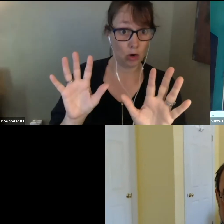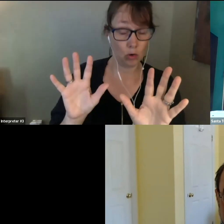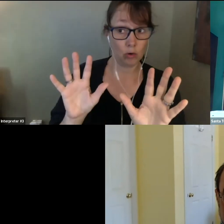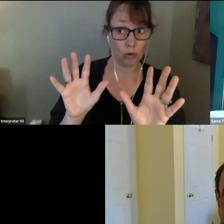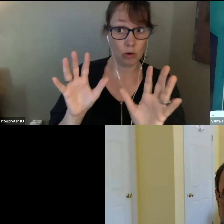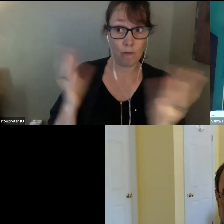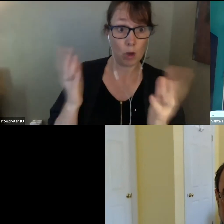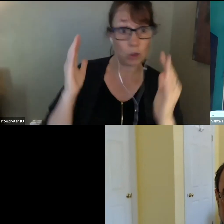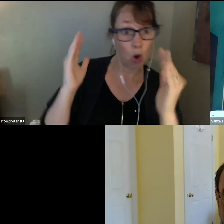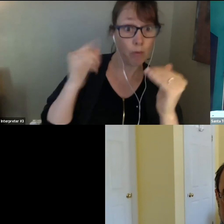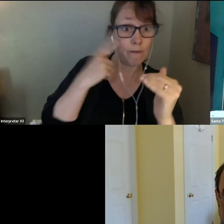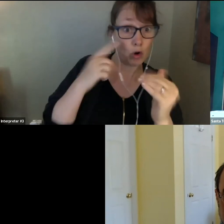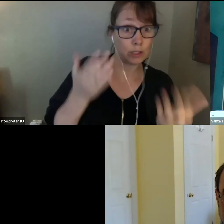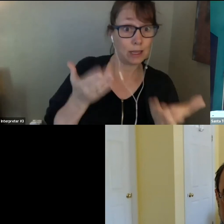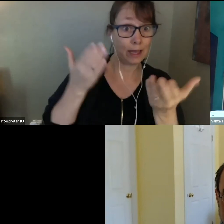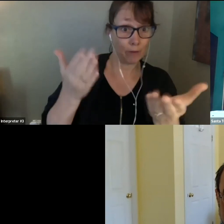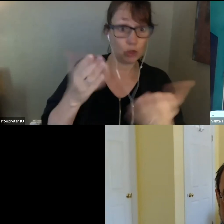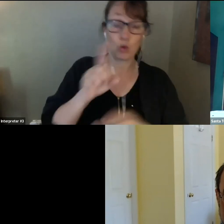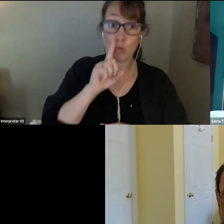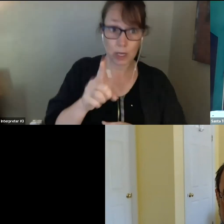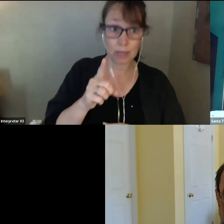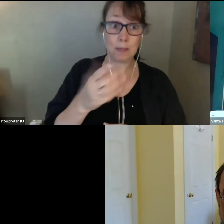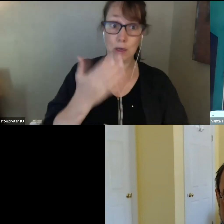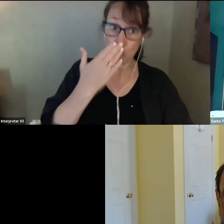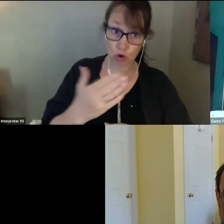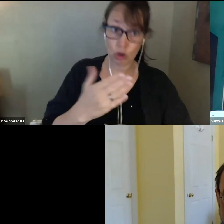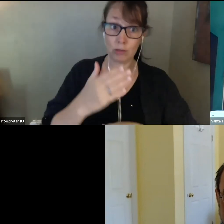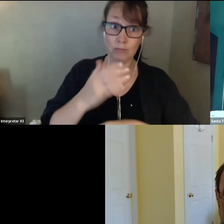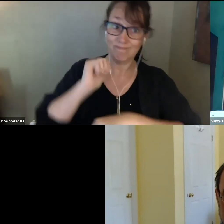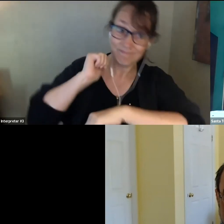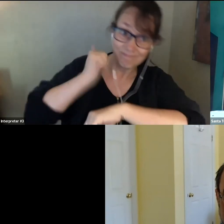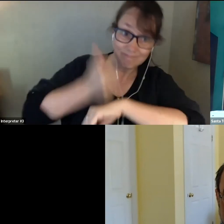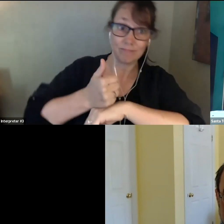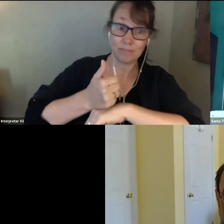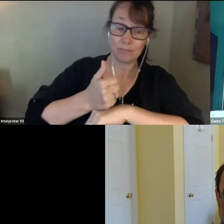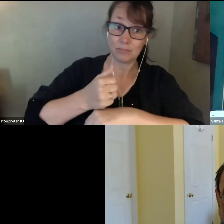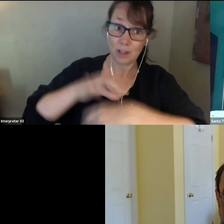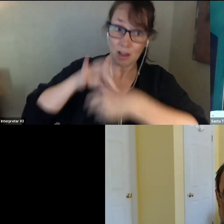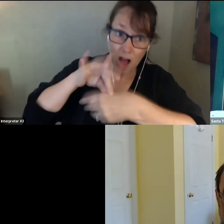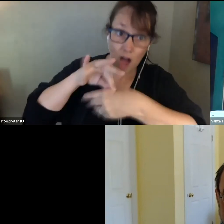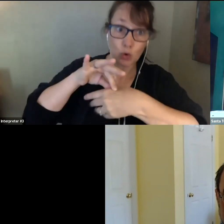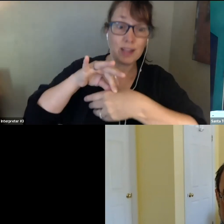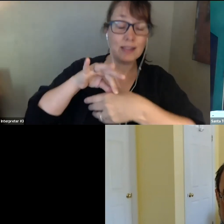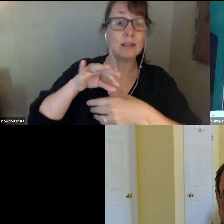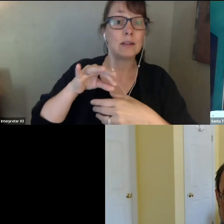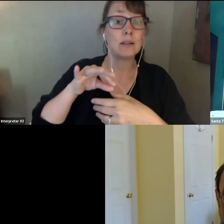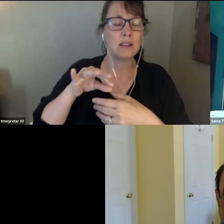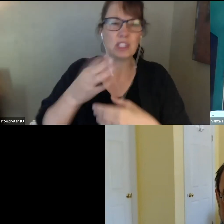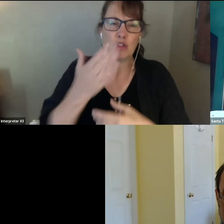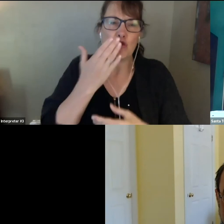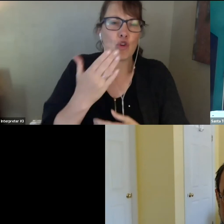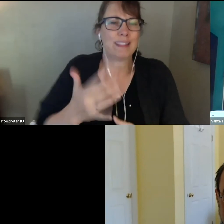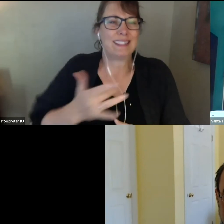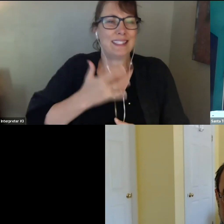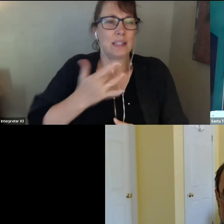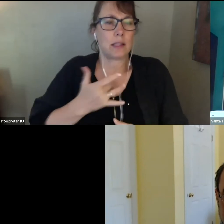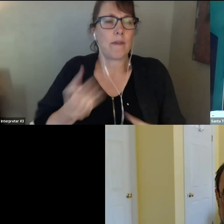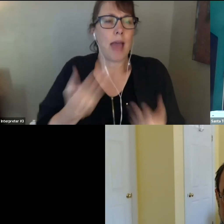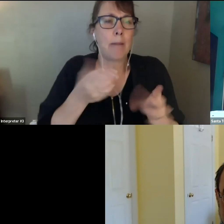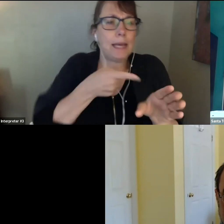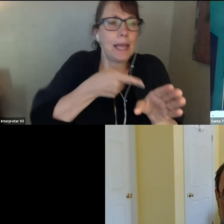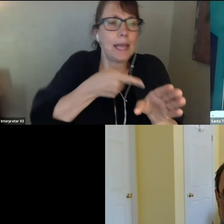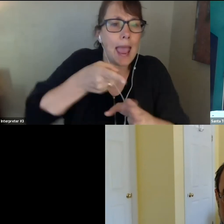that concrete. It would be really good to have some sense of how many areas of investigation